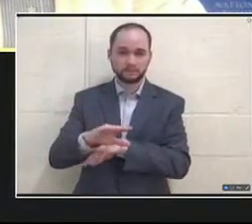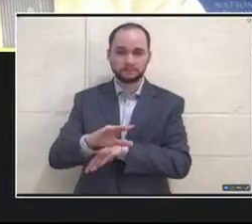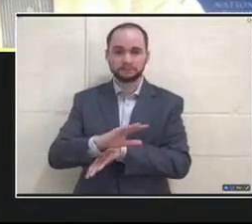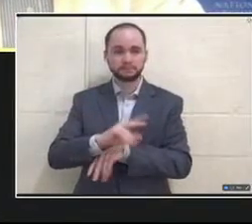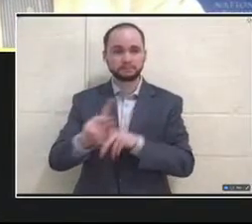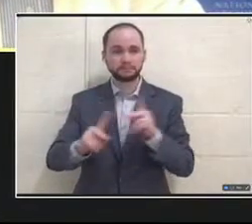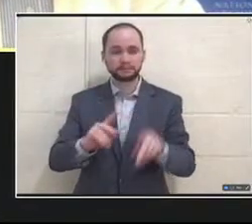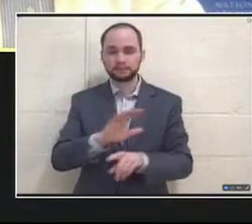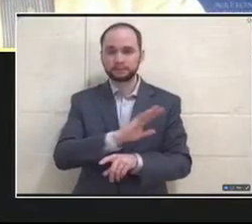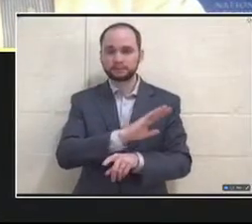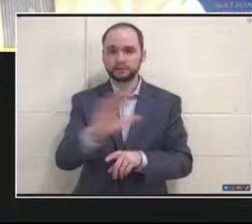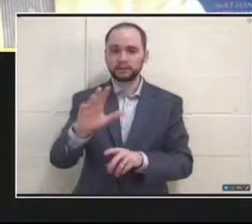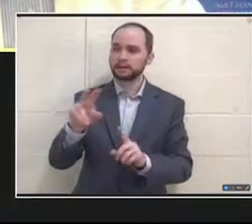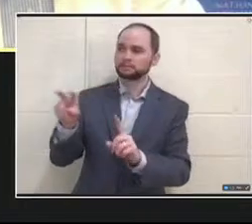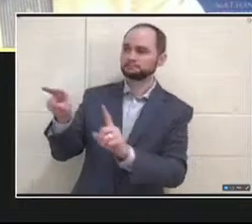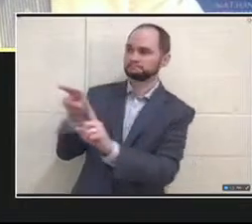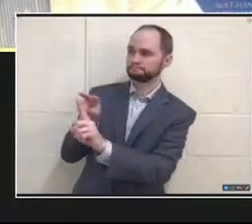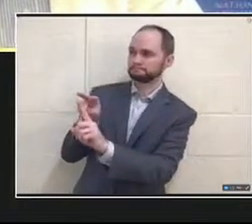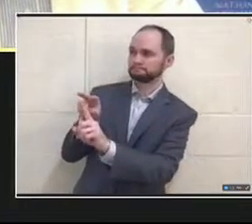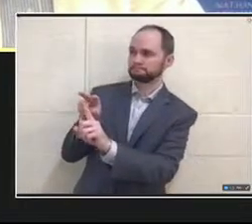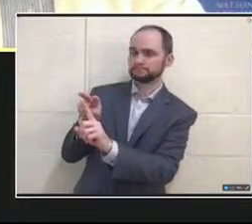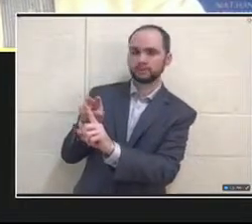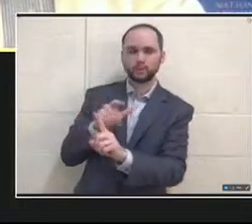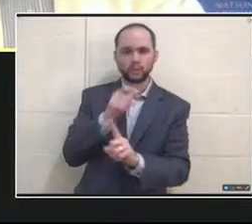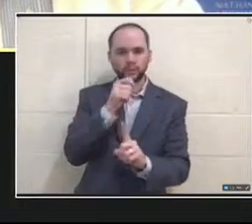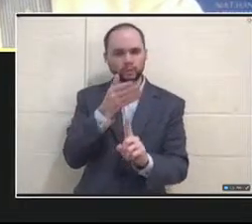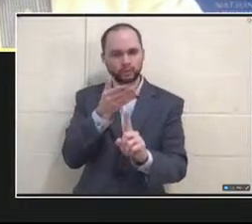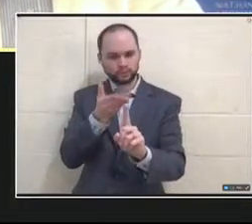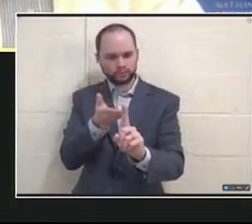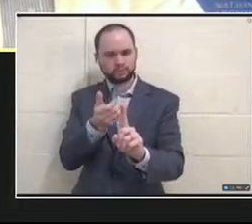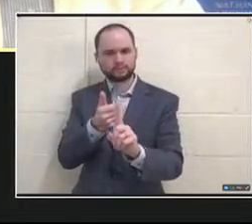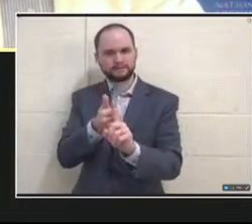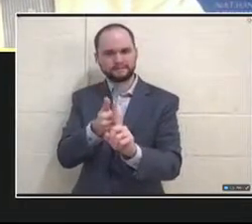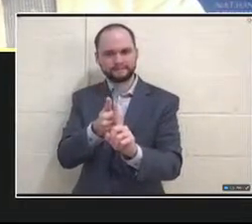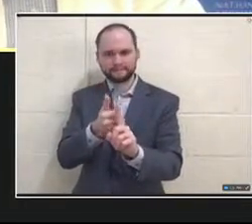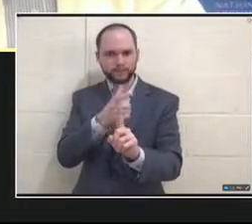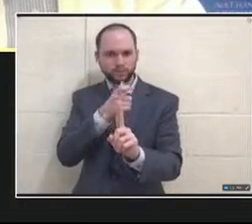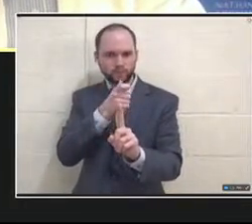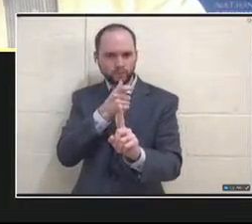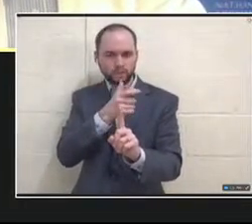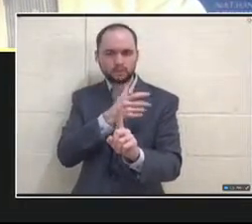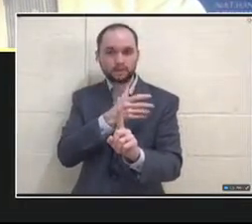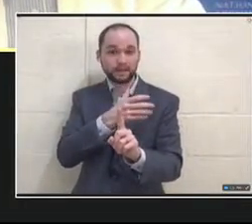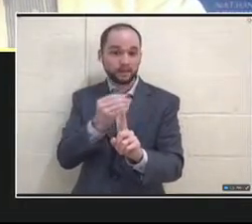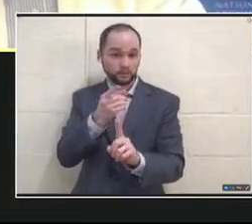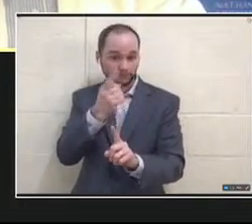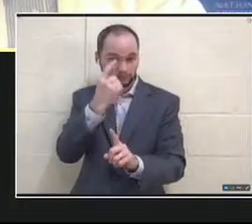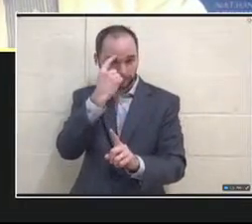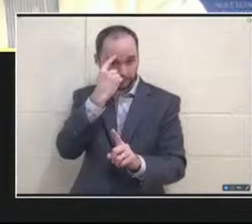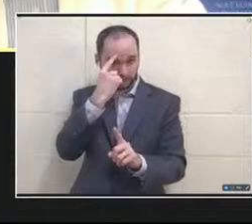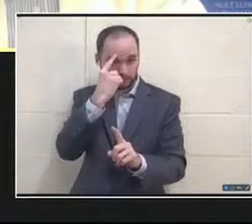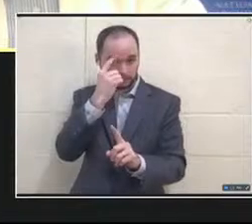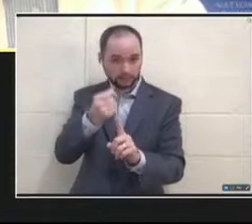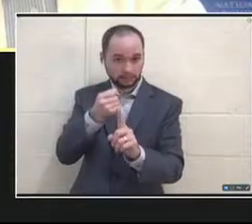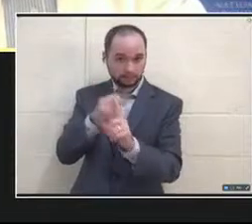as a singer and also did it make a difference in your career as well? Did you